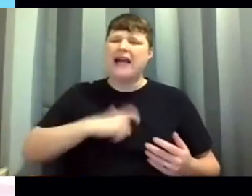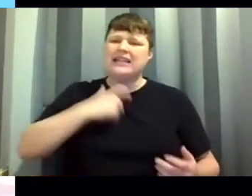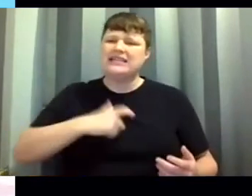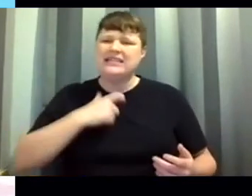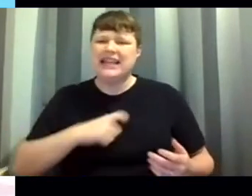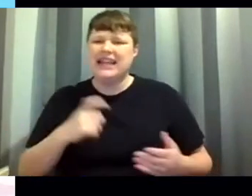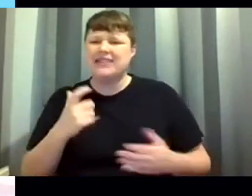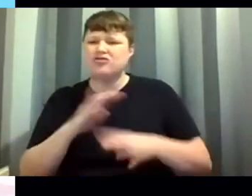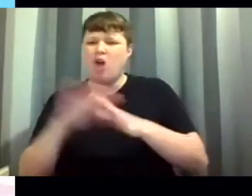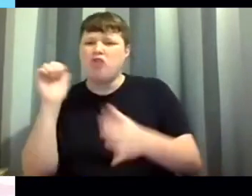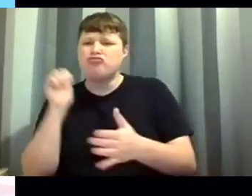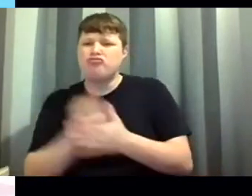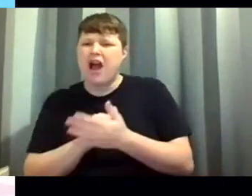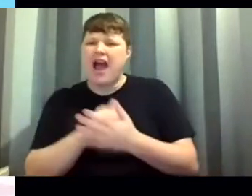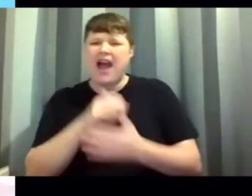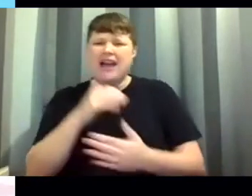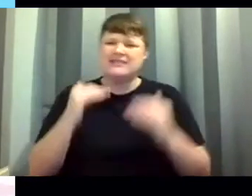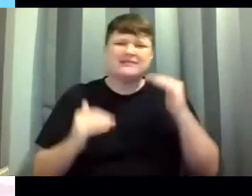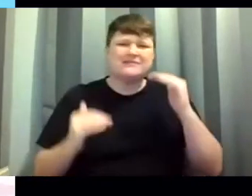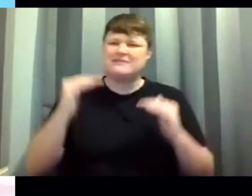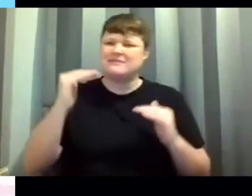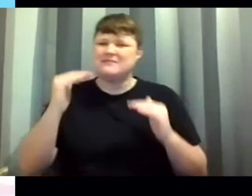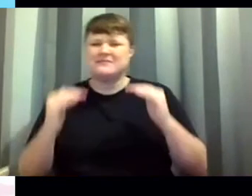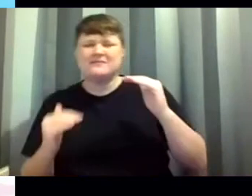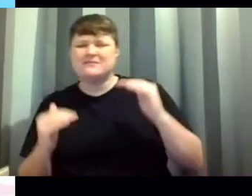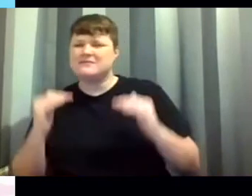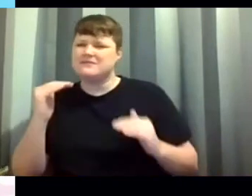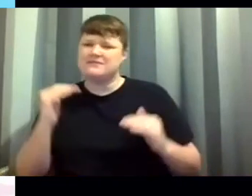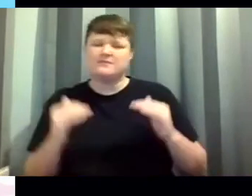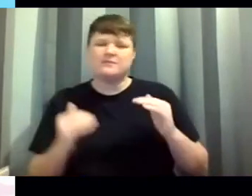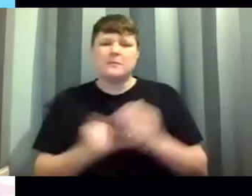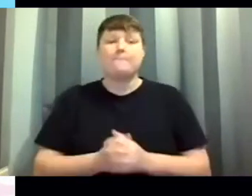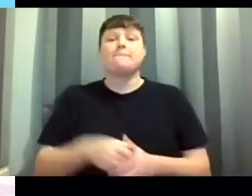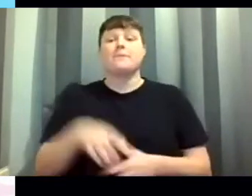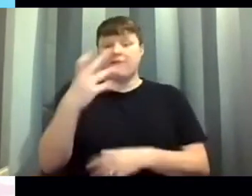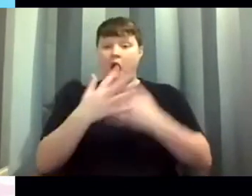like, just... wrong. It's got lots of different aspects, some of which are social.